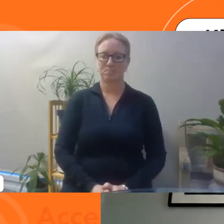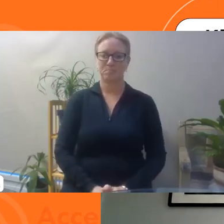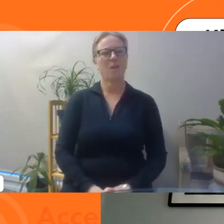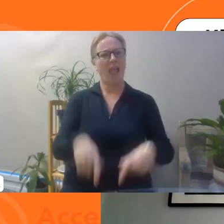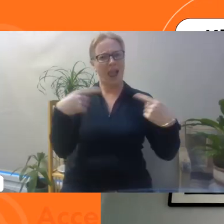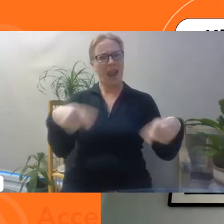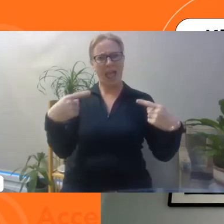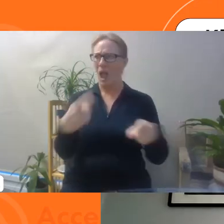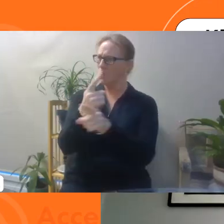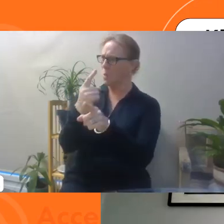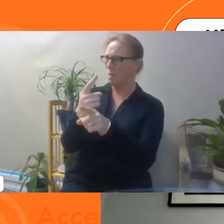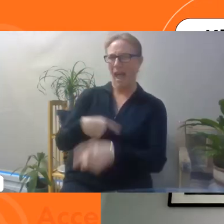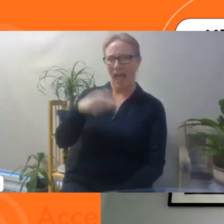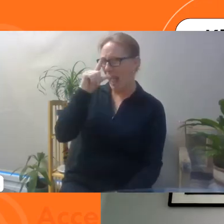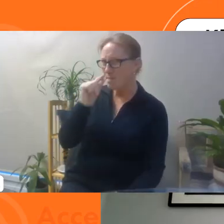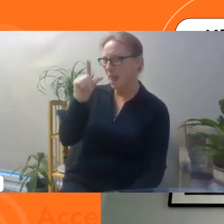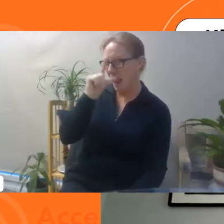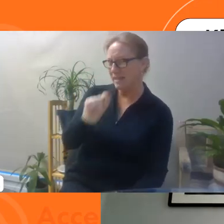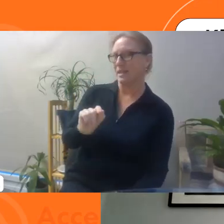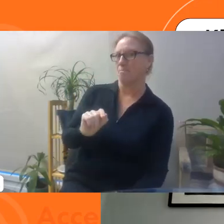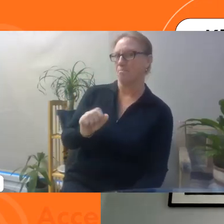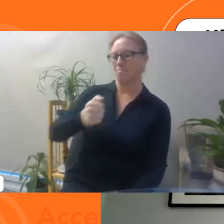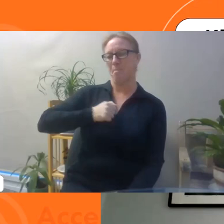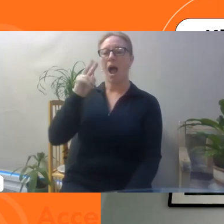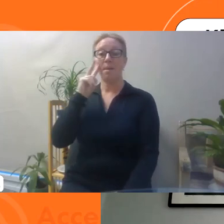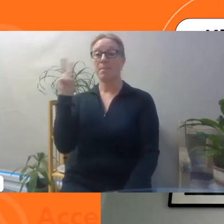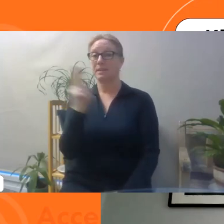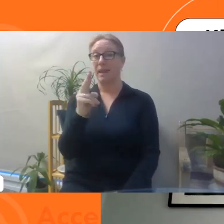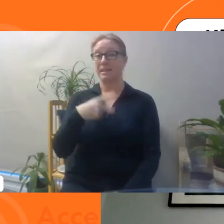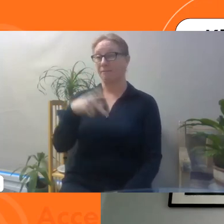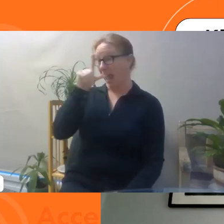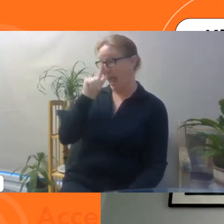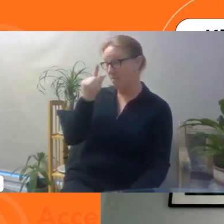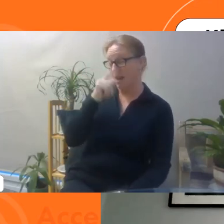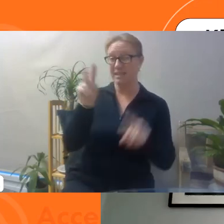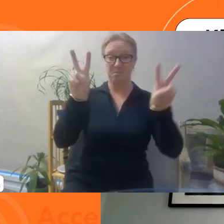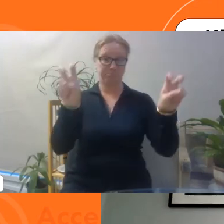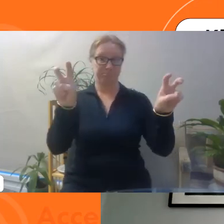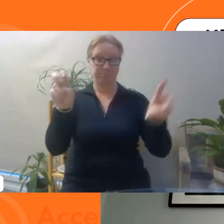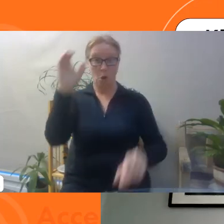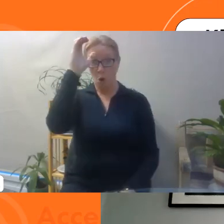ableism. From my perspective ableism is a concept that many people think